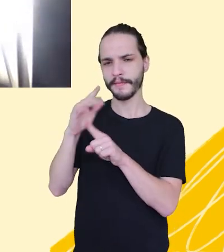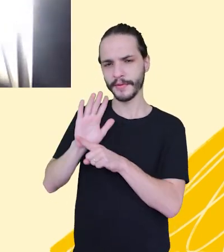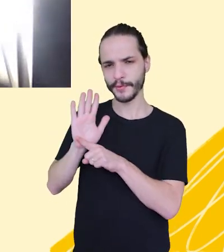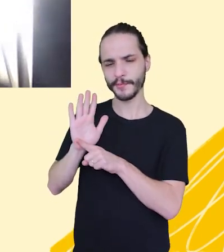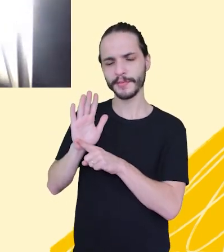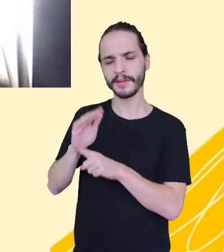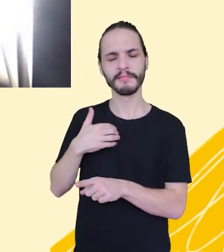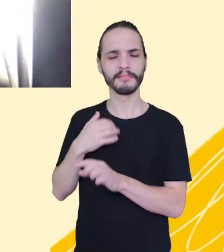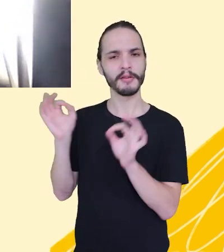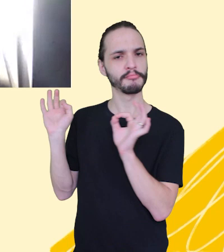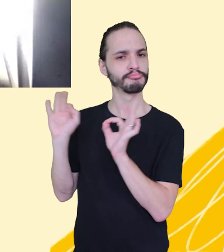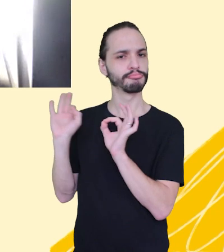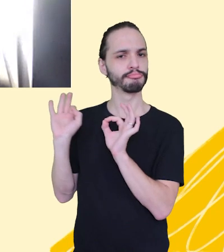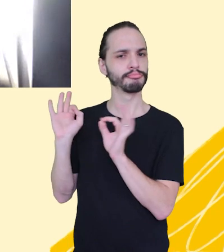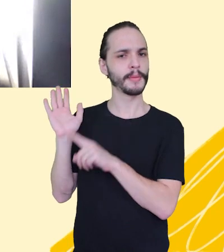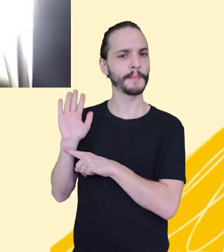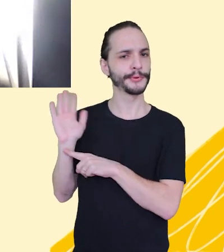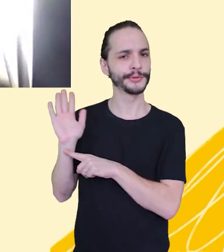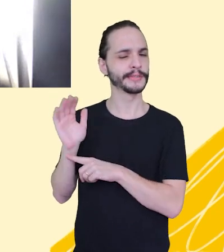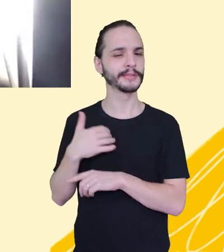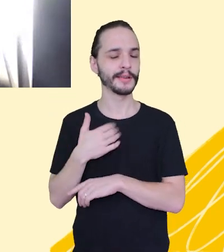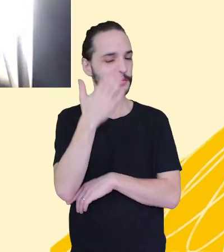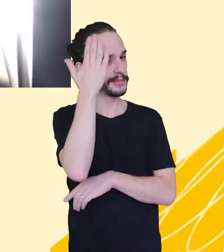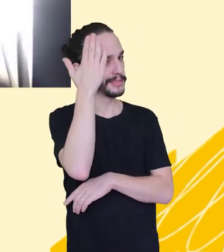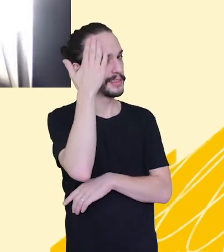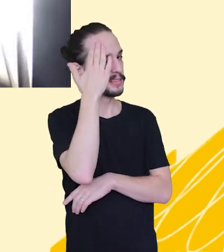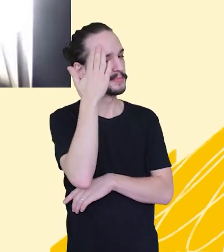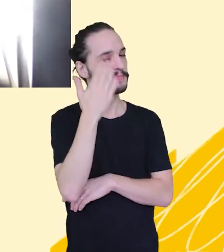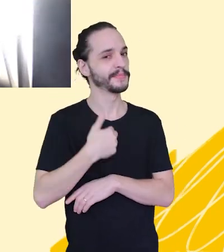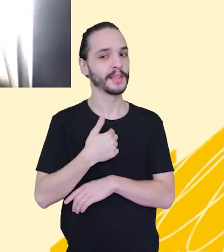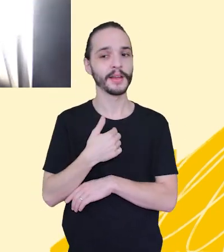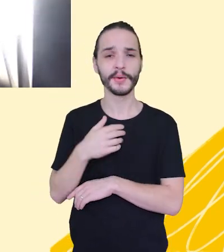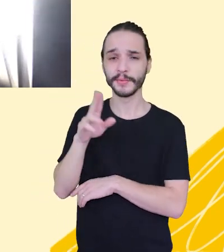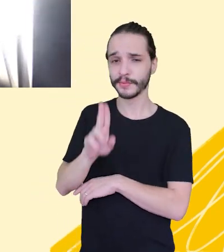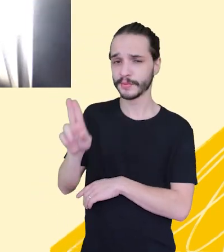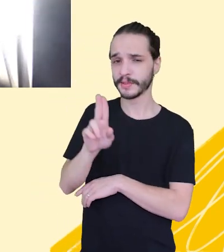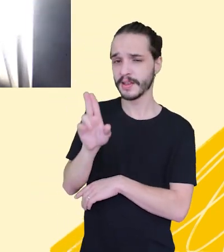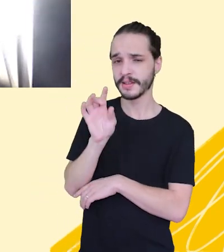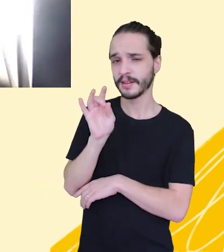I used it only when it comes from the scene. - Yes, diegetic.